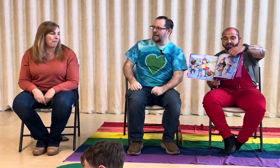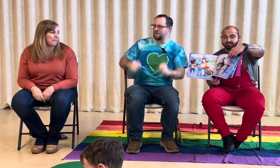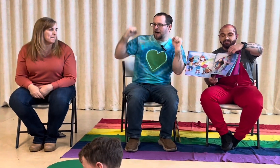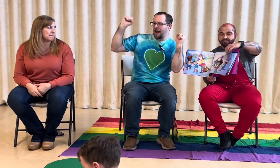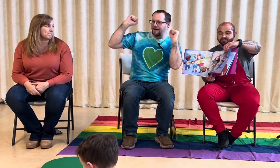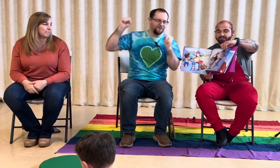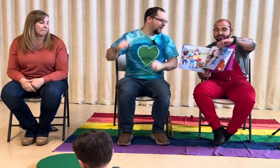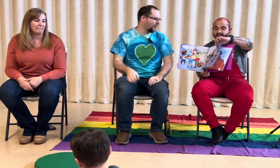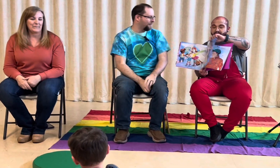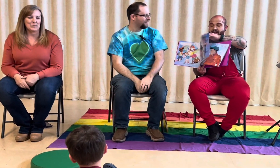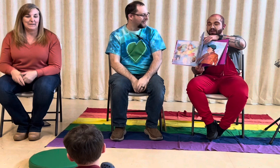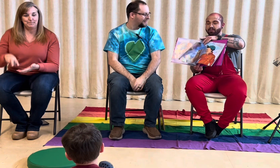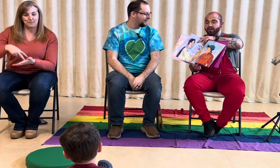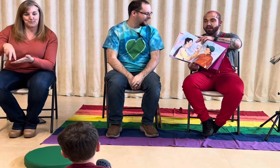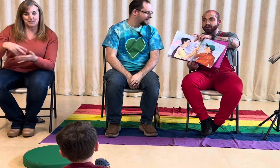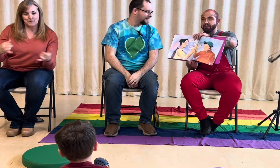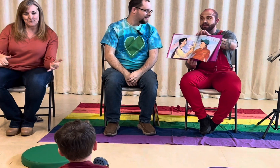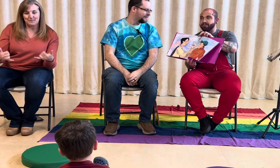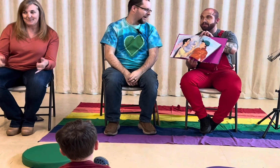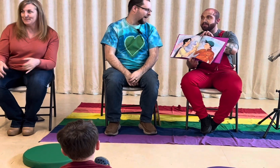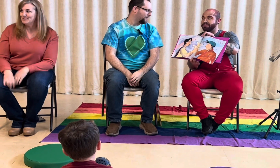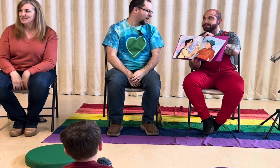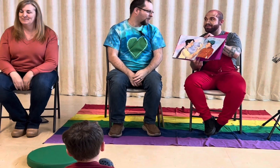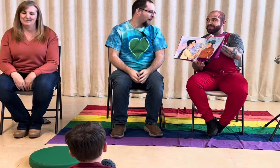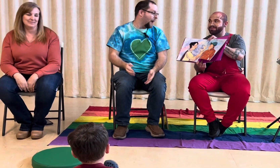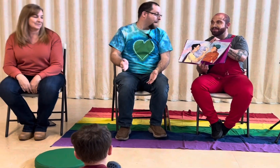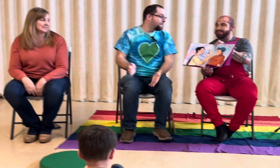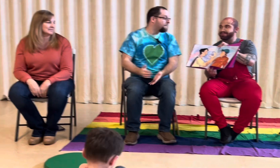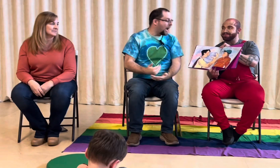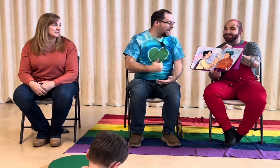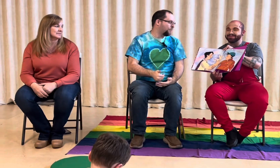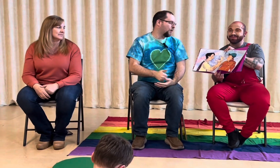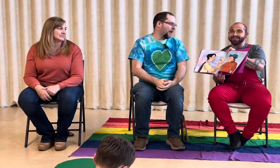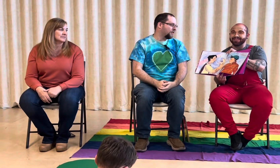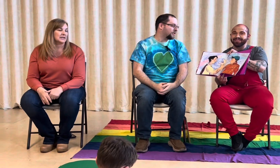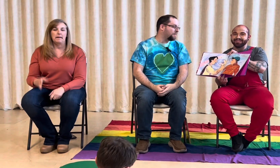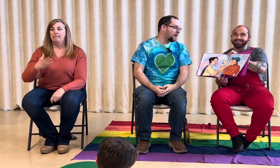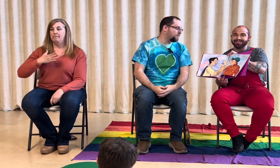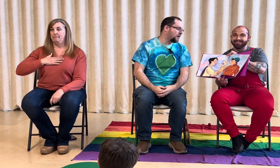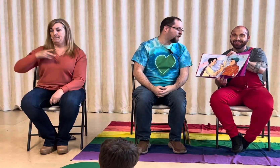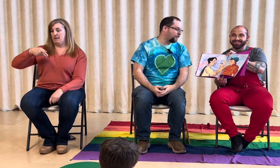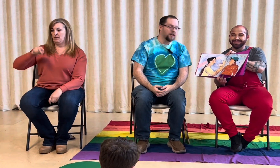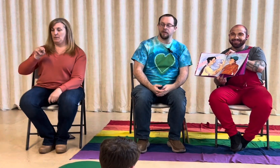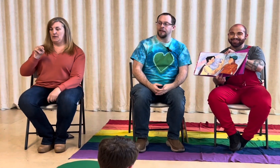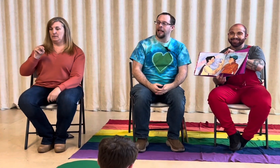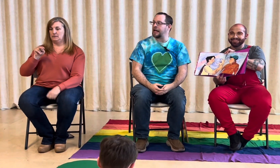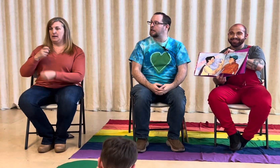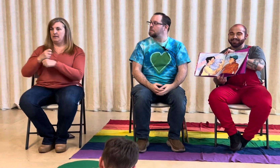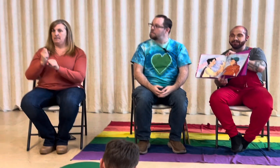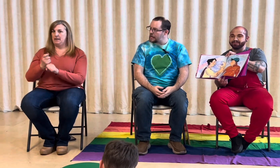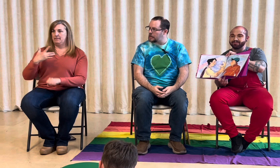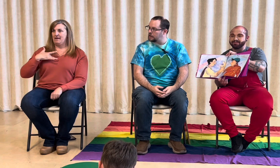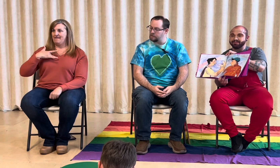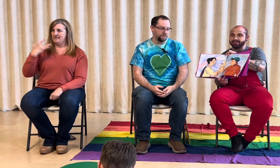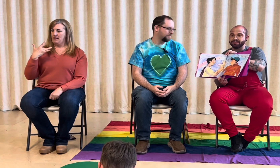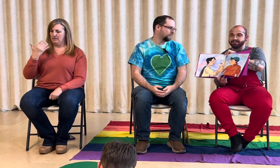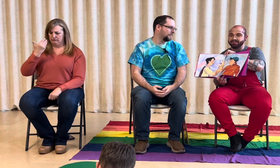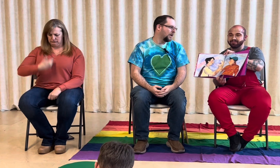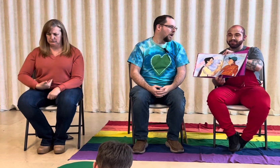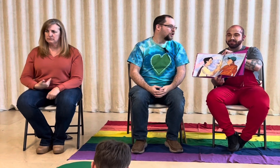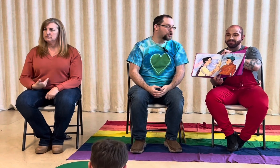Dance party! Okay. BUSTER: Break it out. AARON: Yeah, okay. My pronouns make me feel like me!